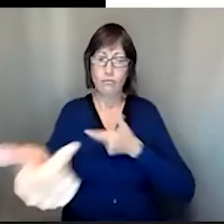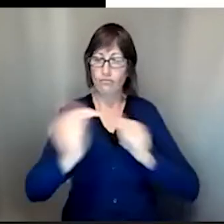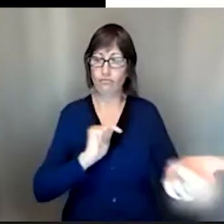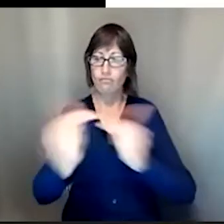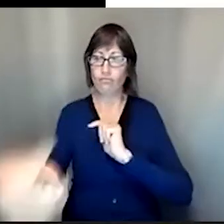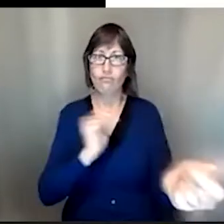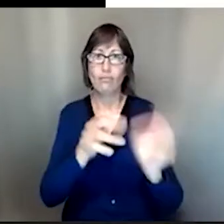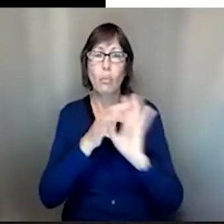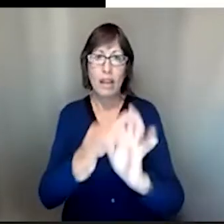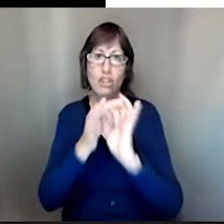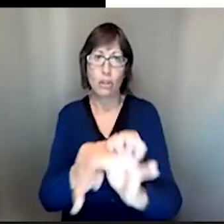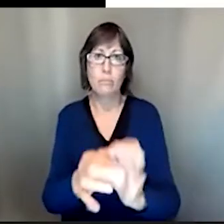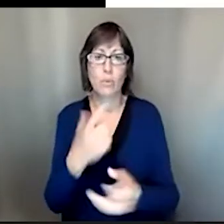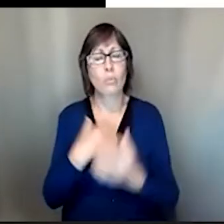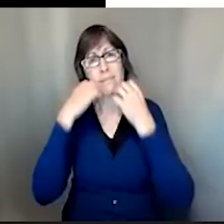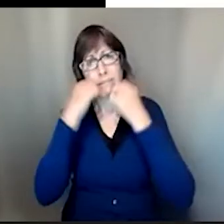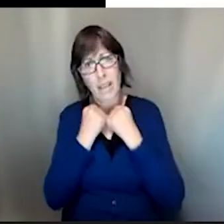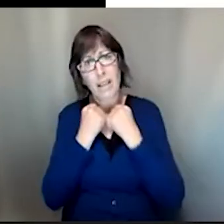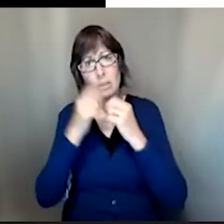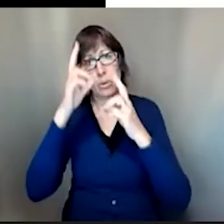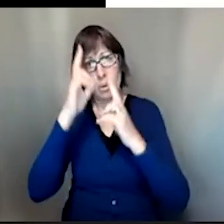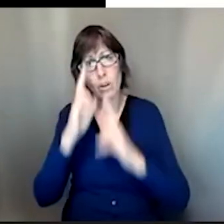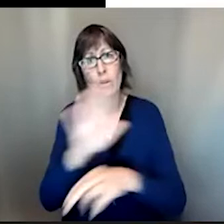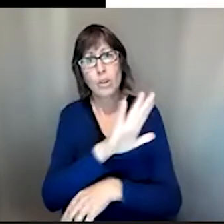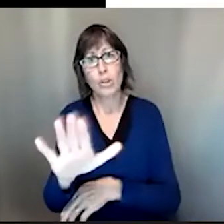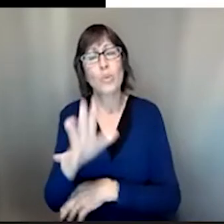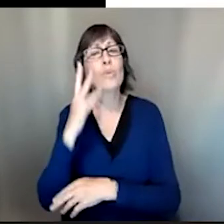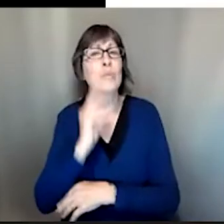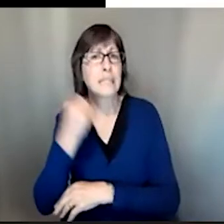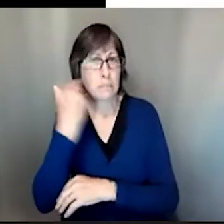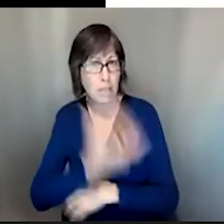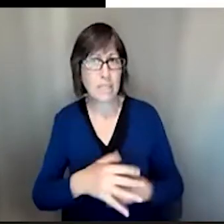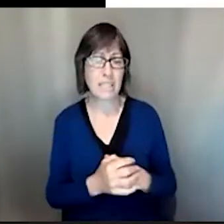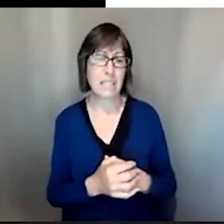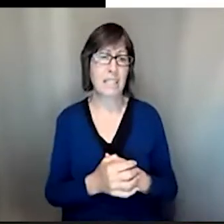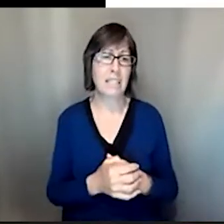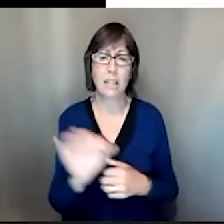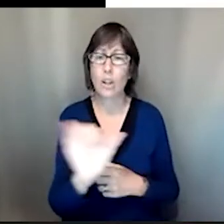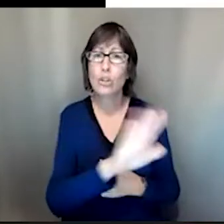We value and honour lived experience and the intersectional and unique experiences of different